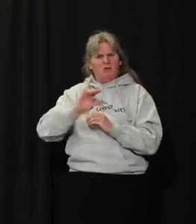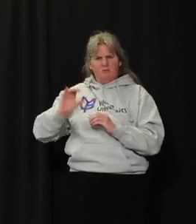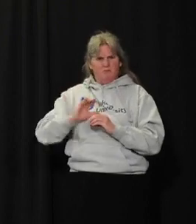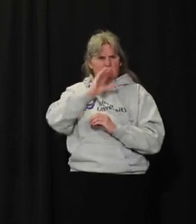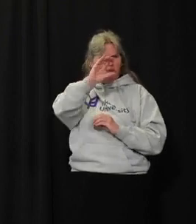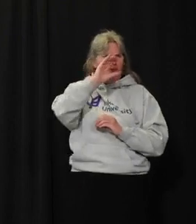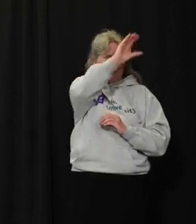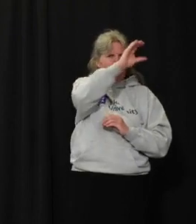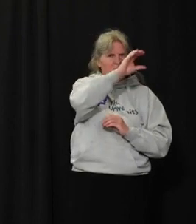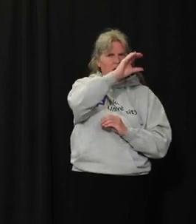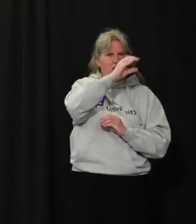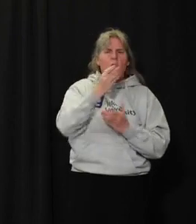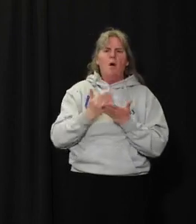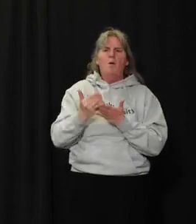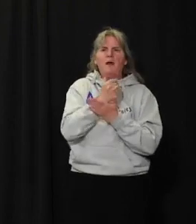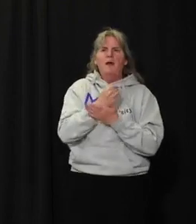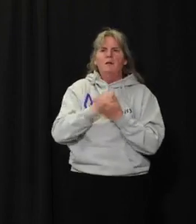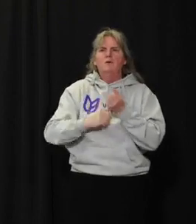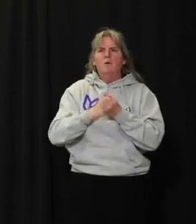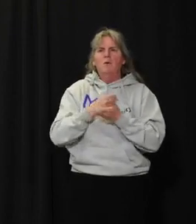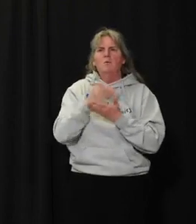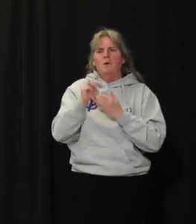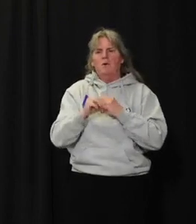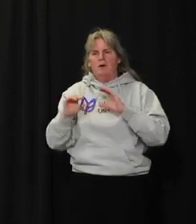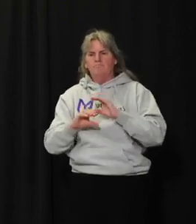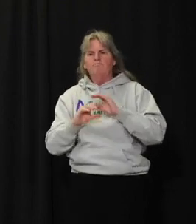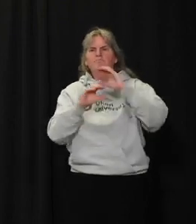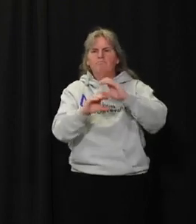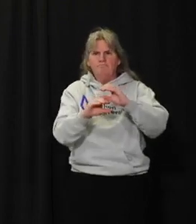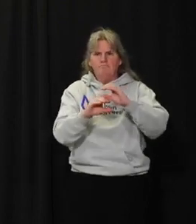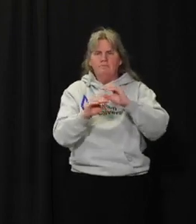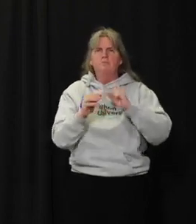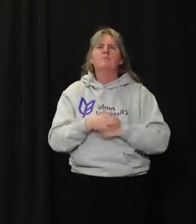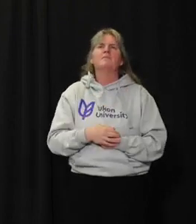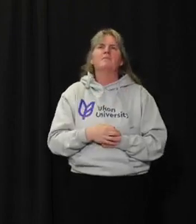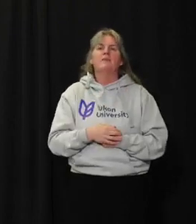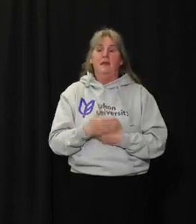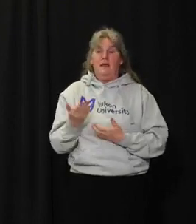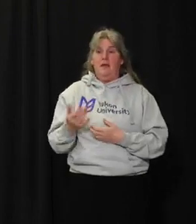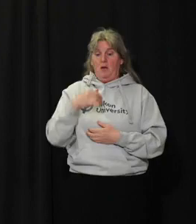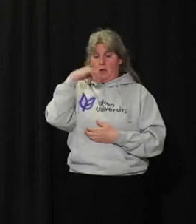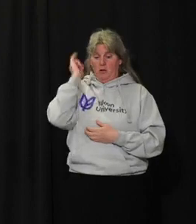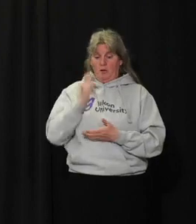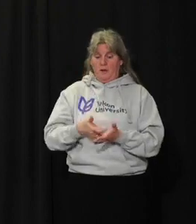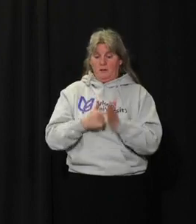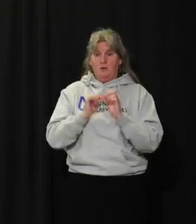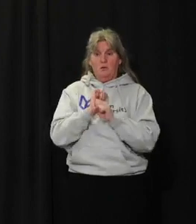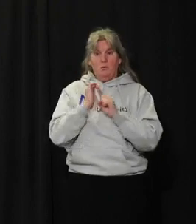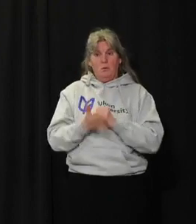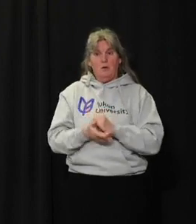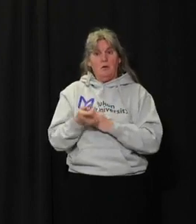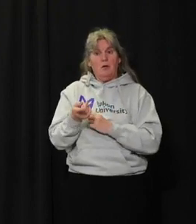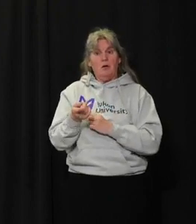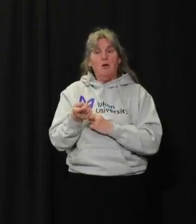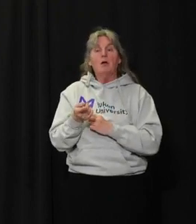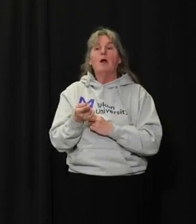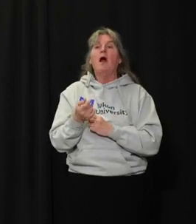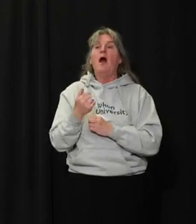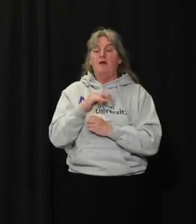implement wage support programs. Today, I'm announcing the Yukon essential workers income support